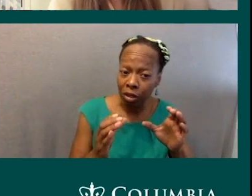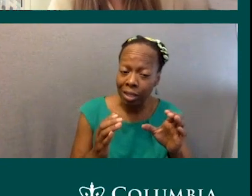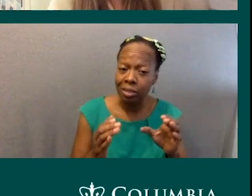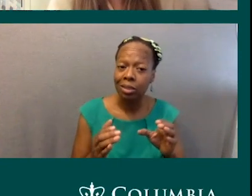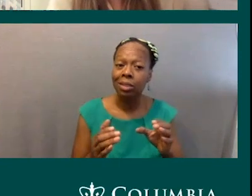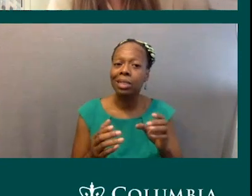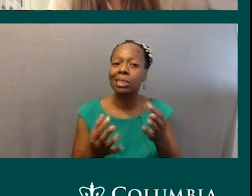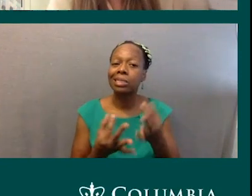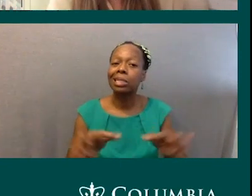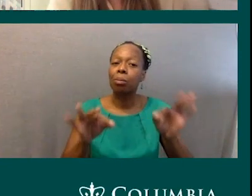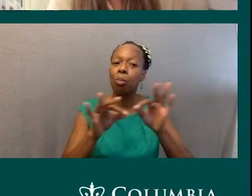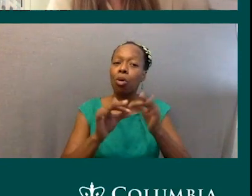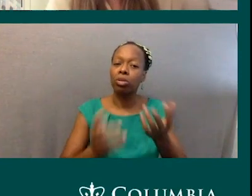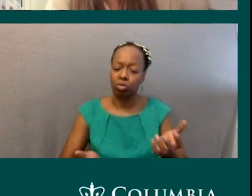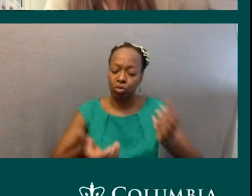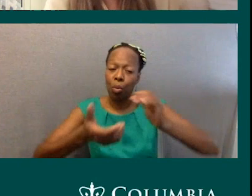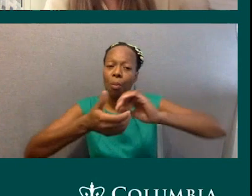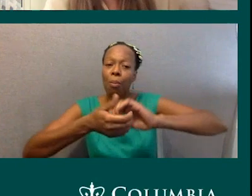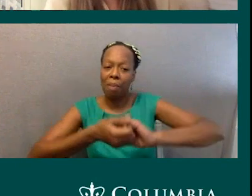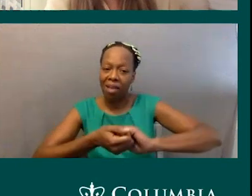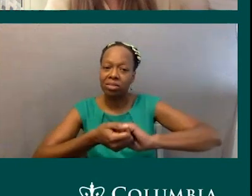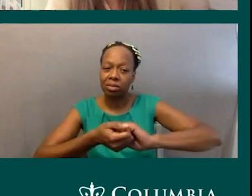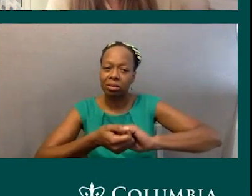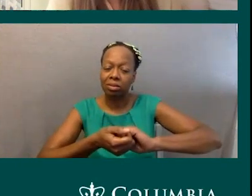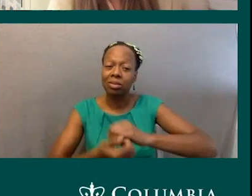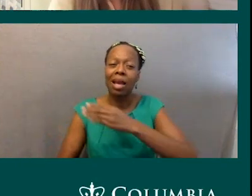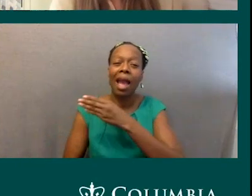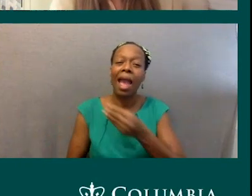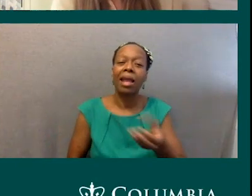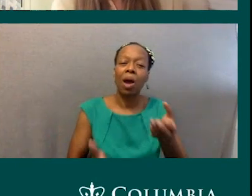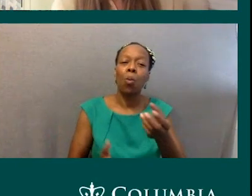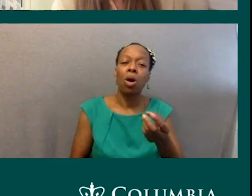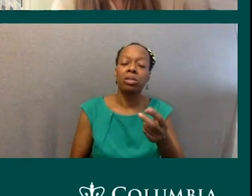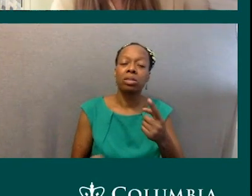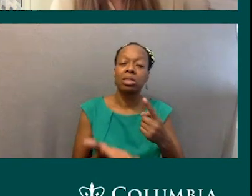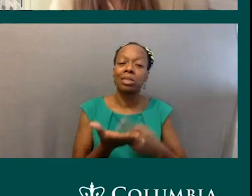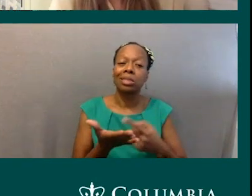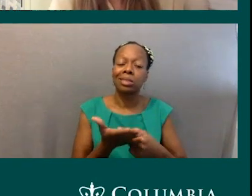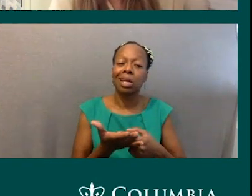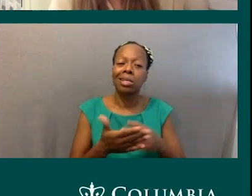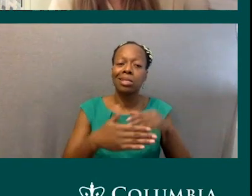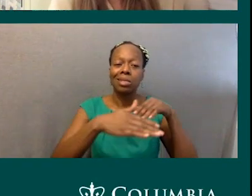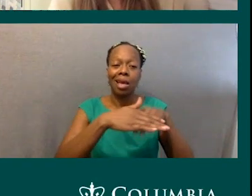I do wanna say just one thing about access from an earlier conversation.